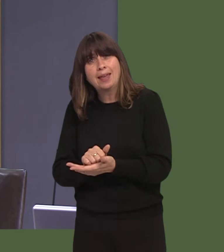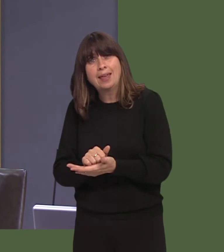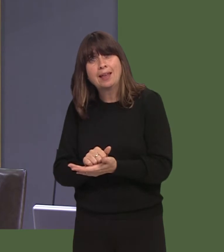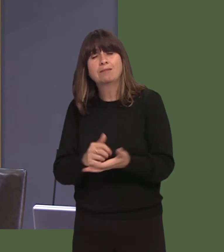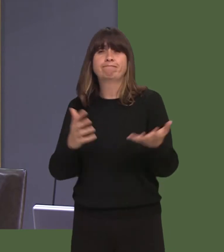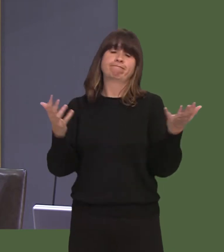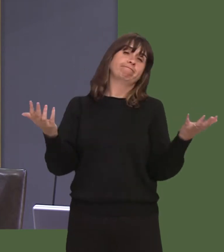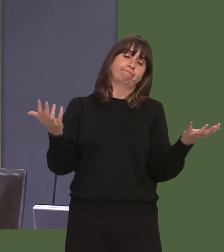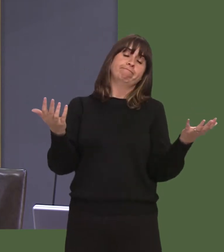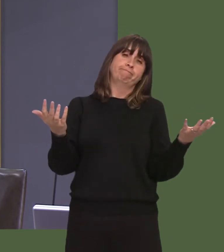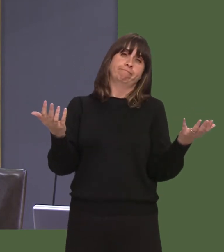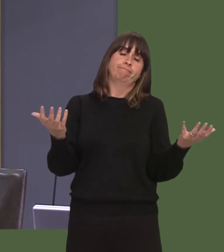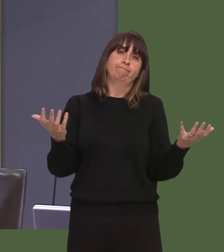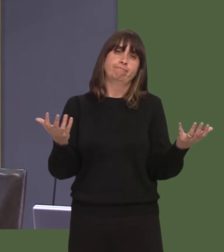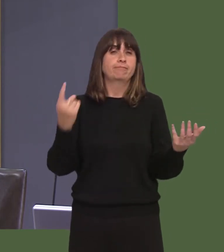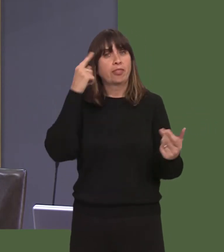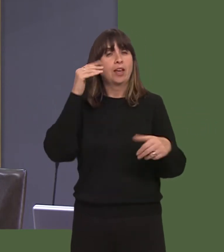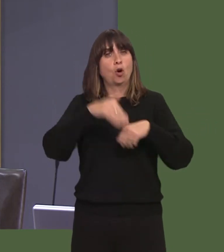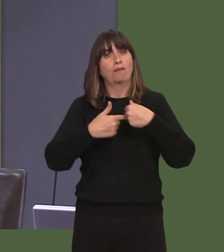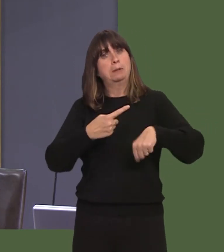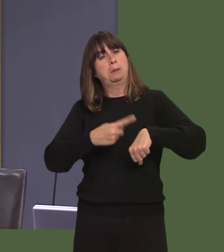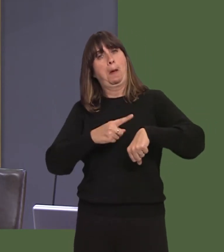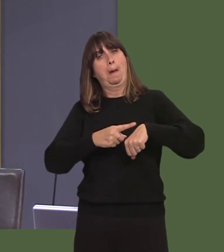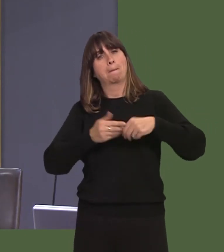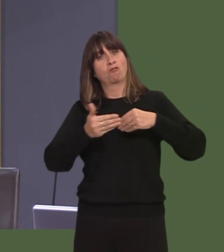So, even looking again at the question of time frames, presuming there is a general